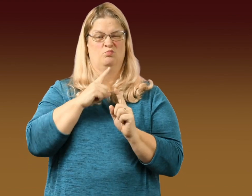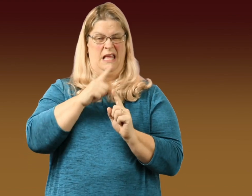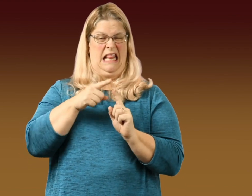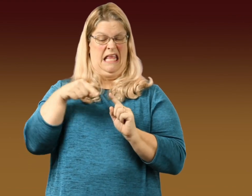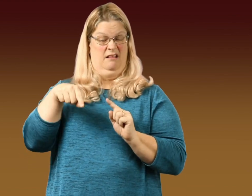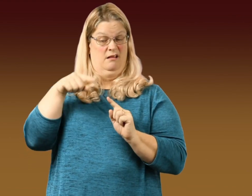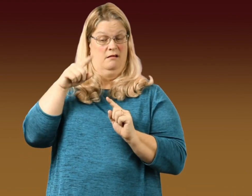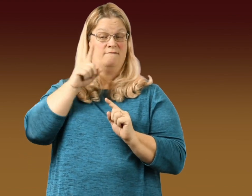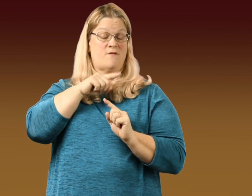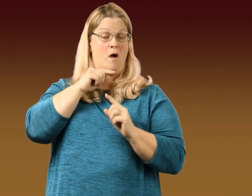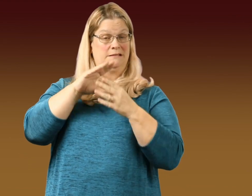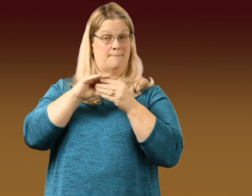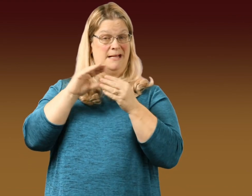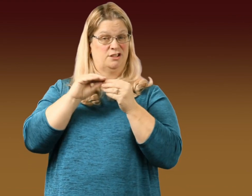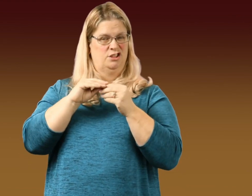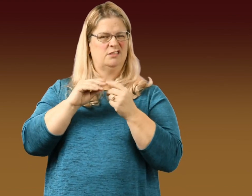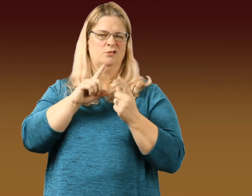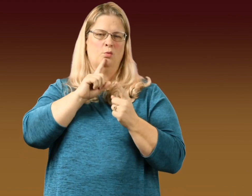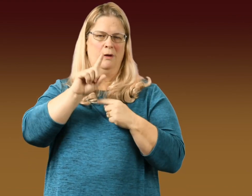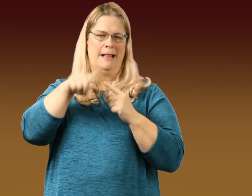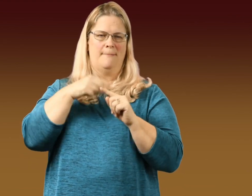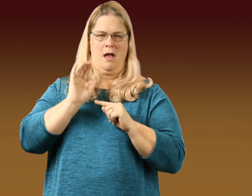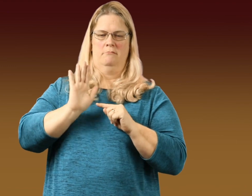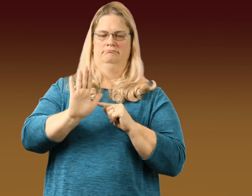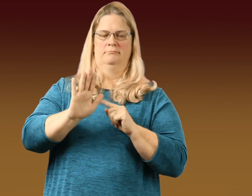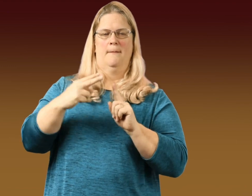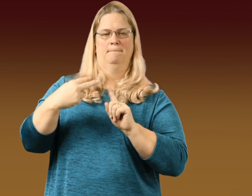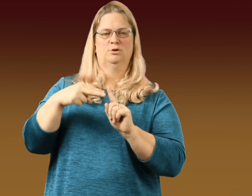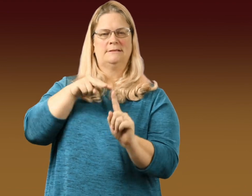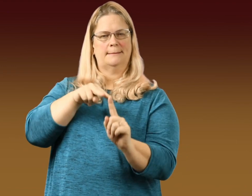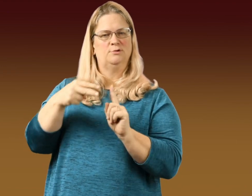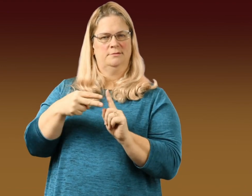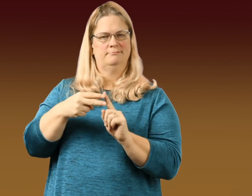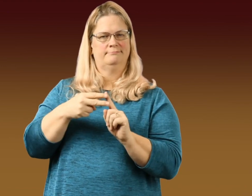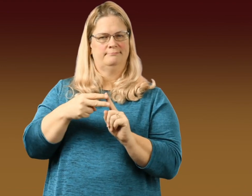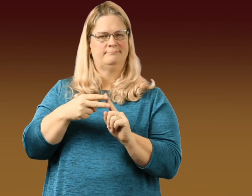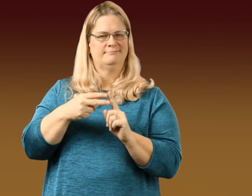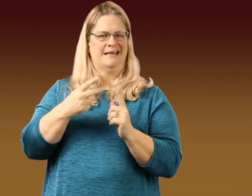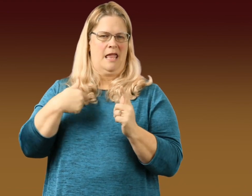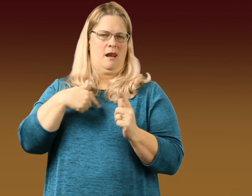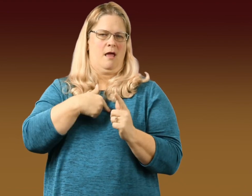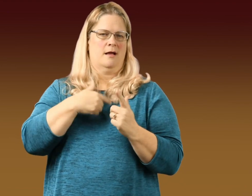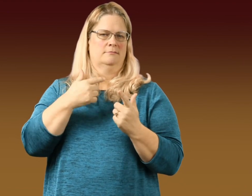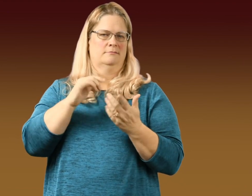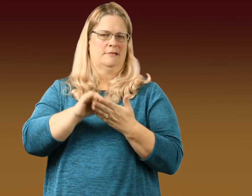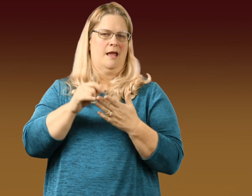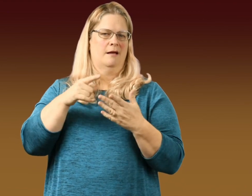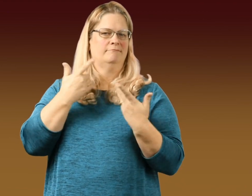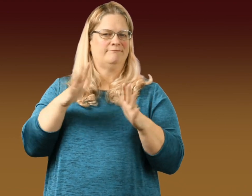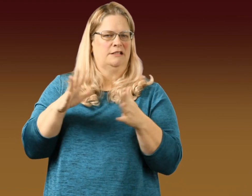Those are the type of messages that can be learned over the years, and those false messages are typically about perception.